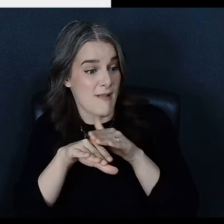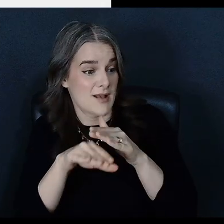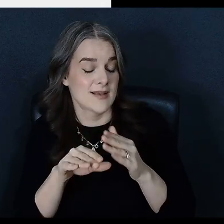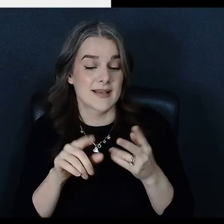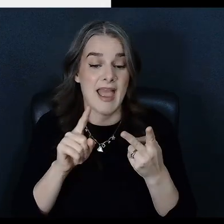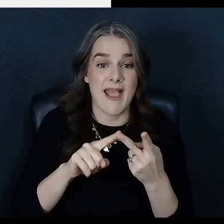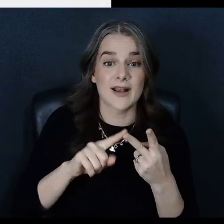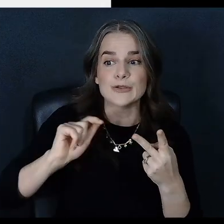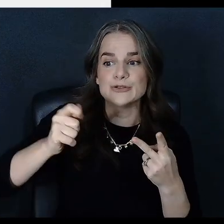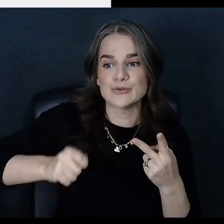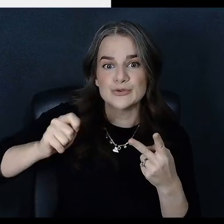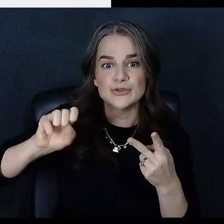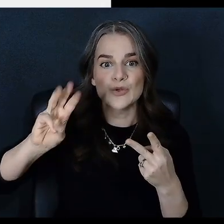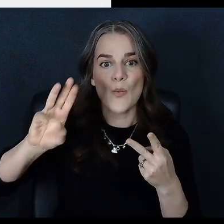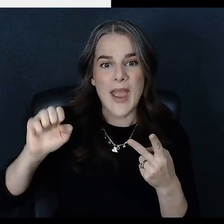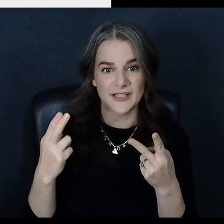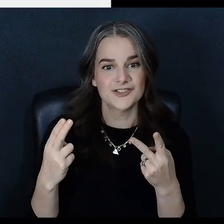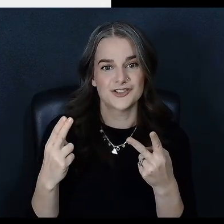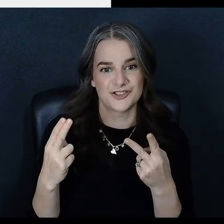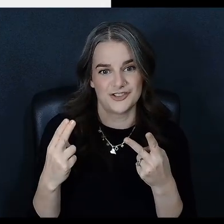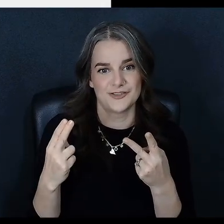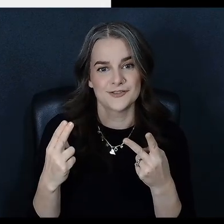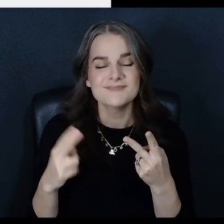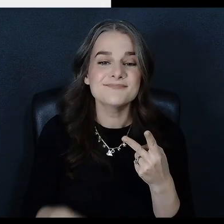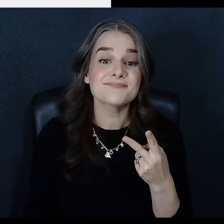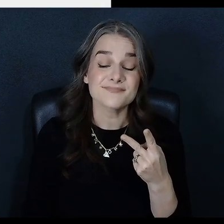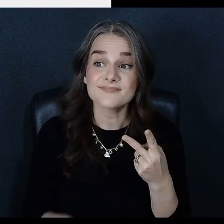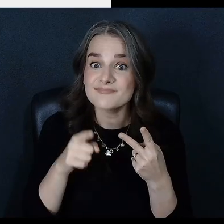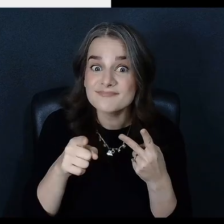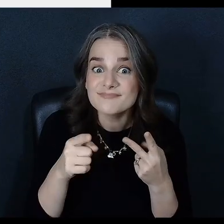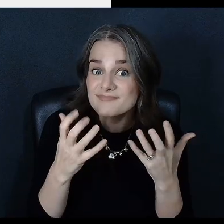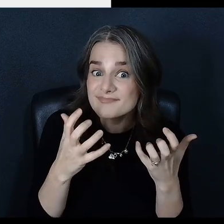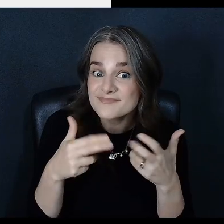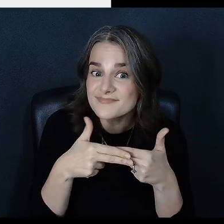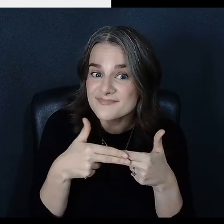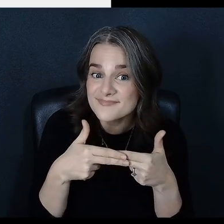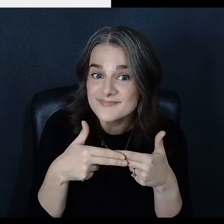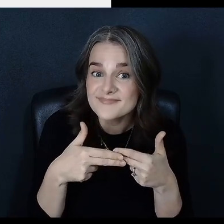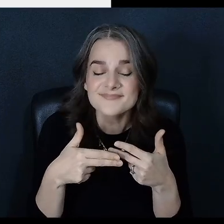If you would like the slides, I know Caitlin's going to send things to you afterwards, so you'll get a follow-up with the link